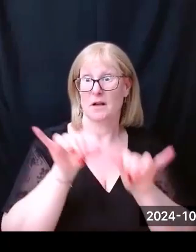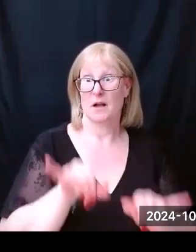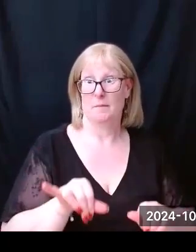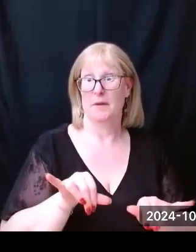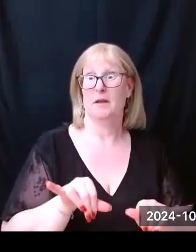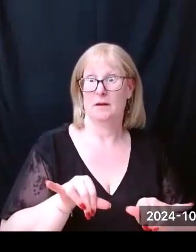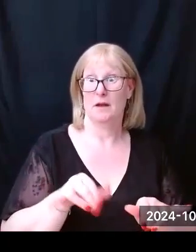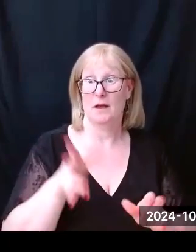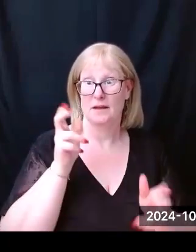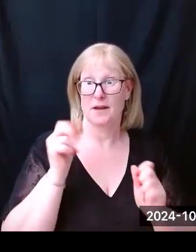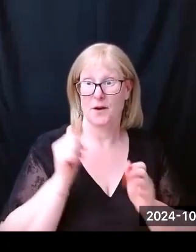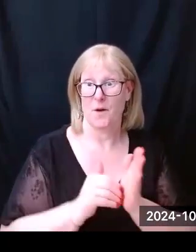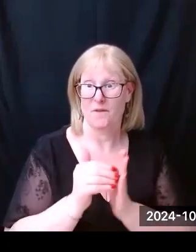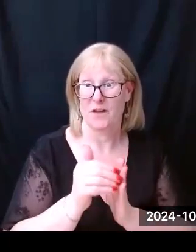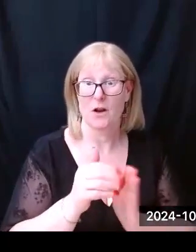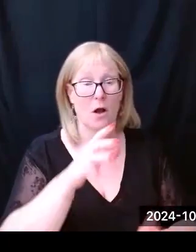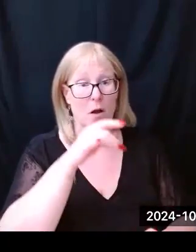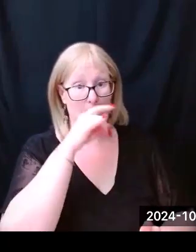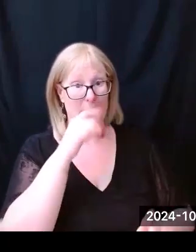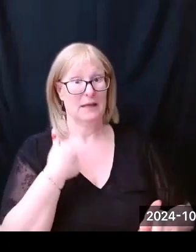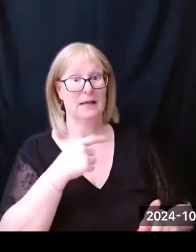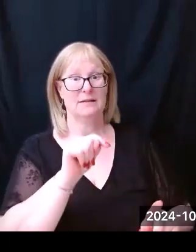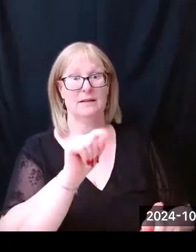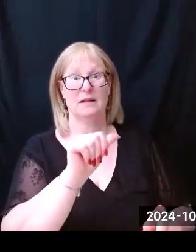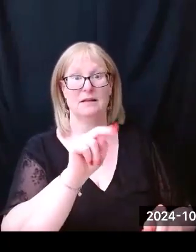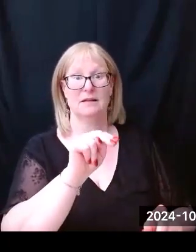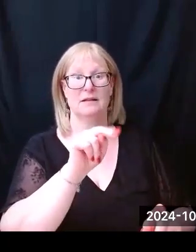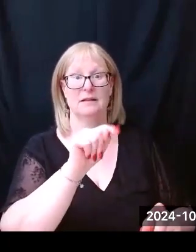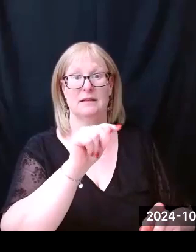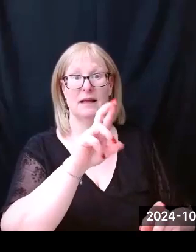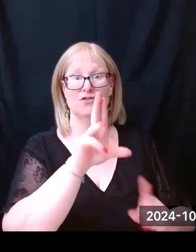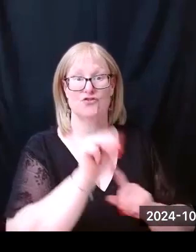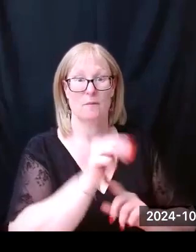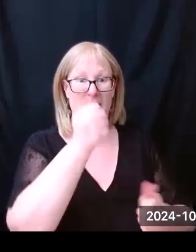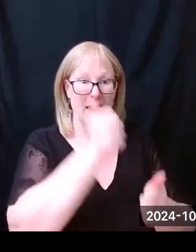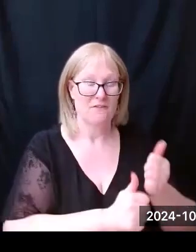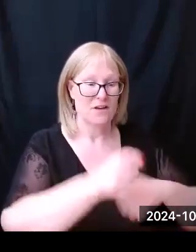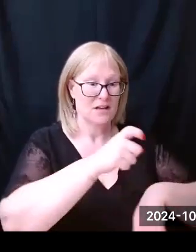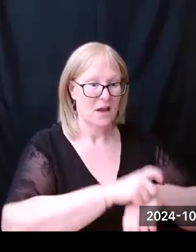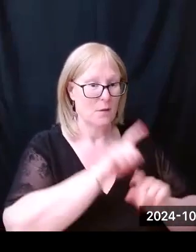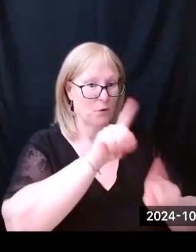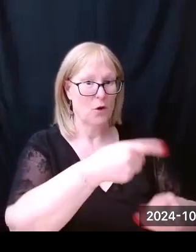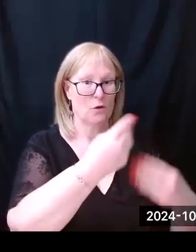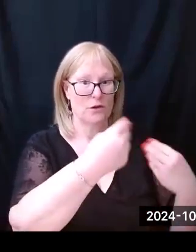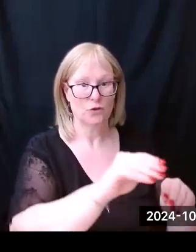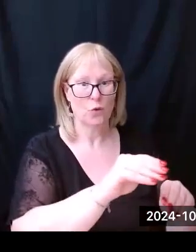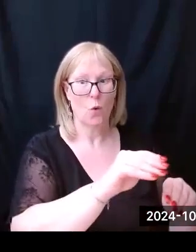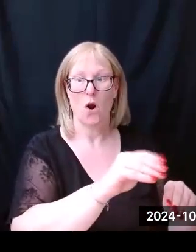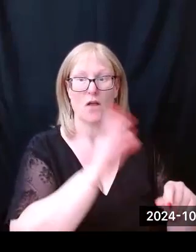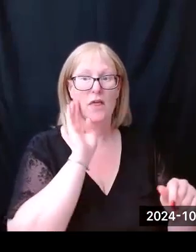Parents are always like, oh, my child has a tantrum. Every time we go to the store, it's like, you know, they fall apart and it's the